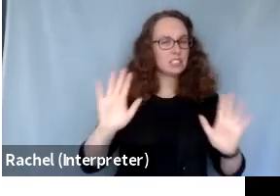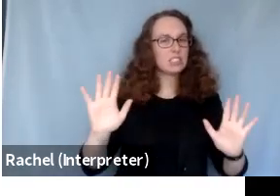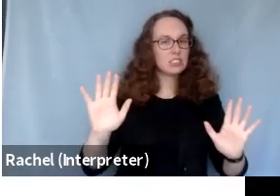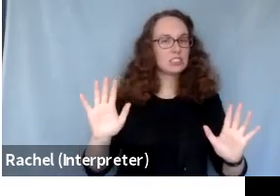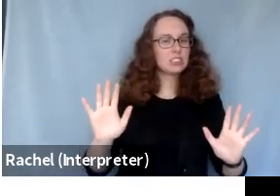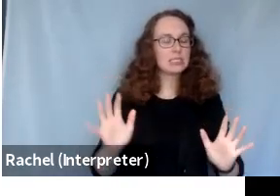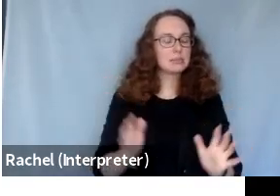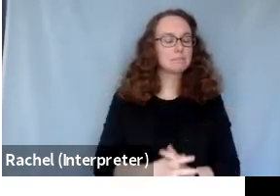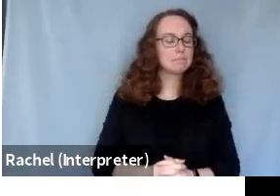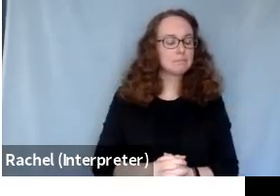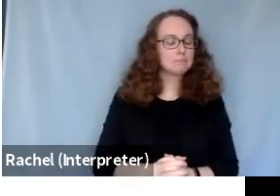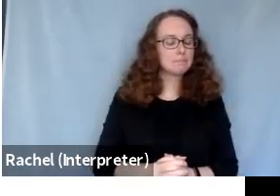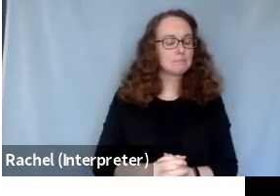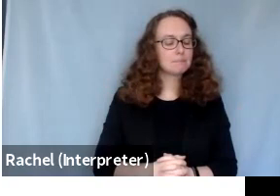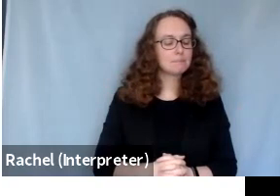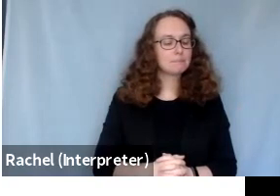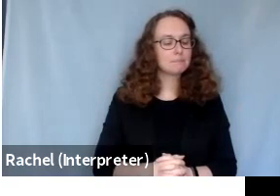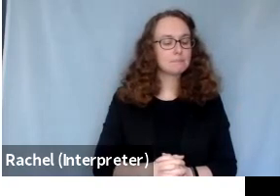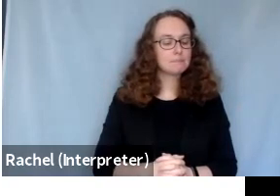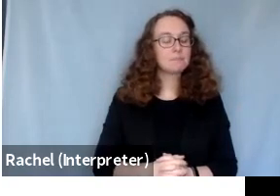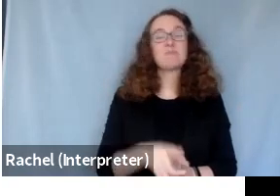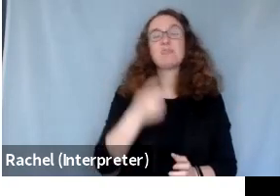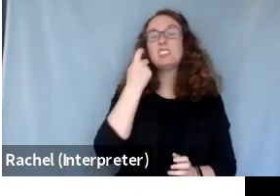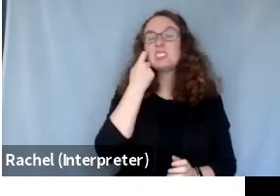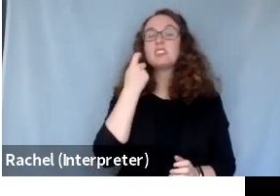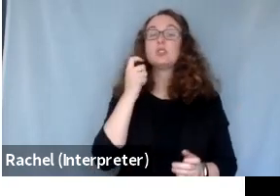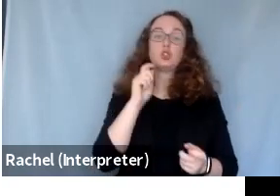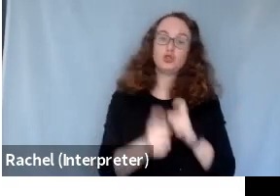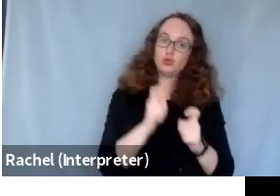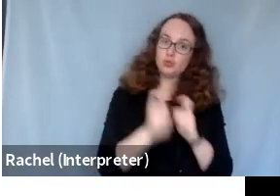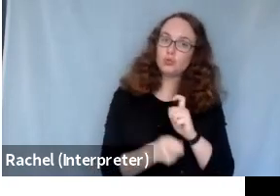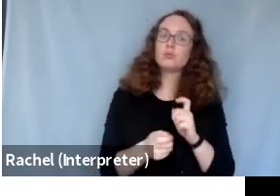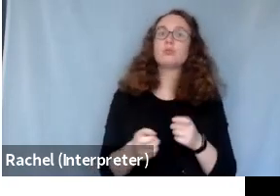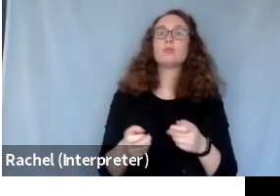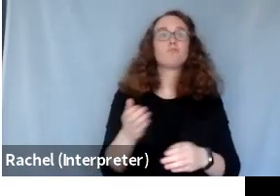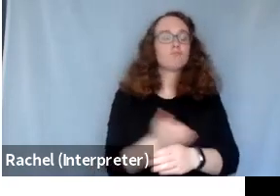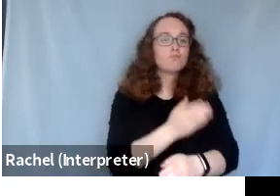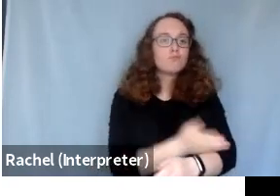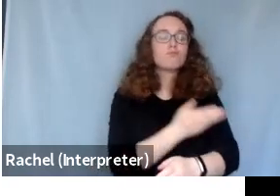Because of some upgrades and some transitions with the campus, we're going